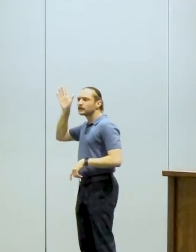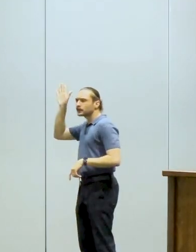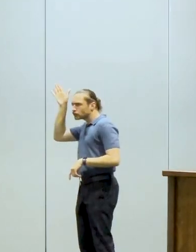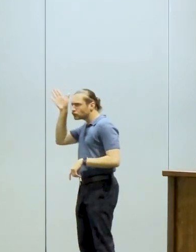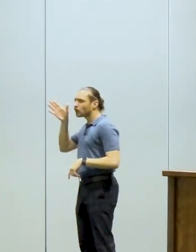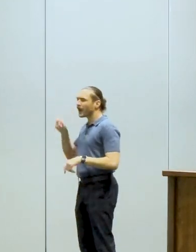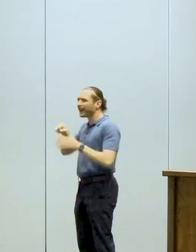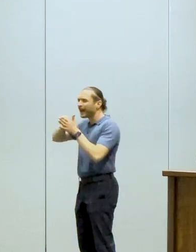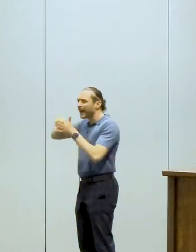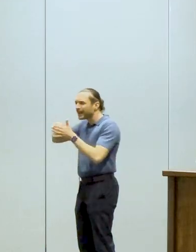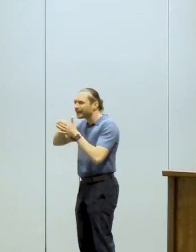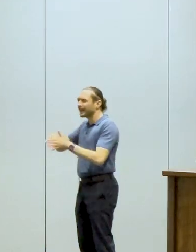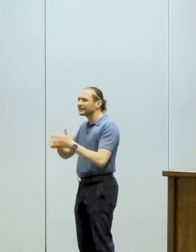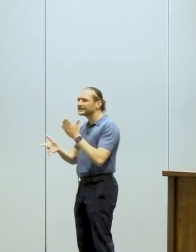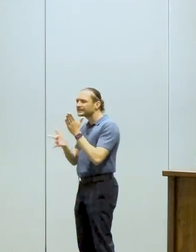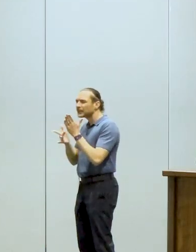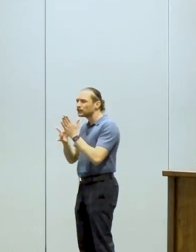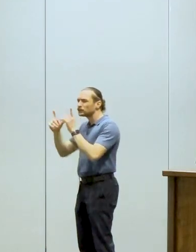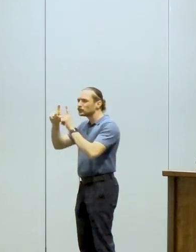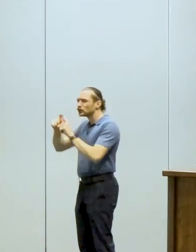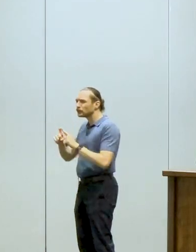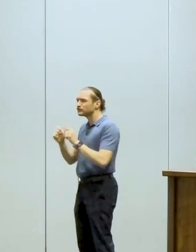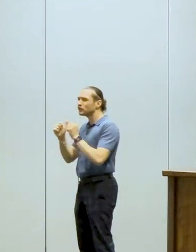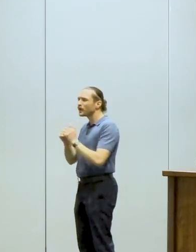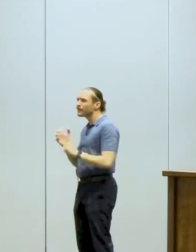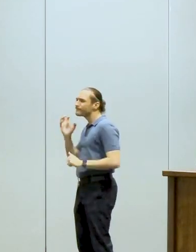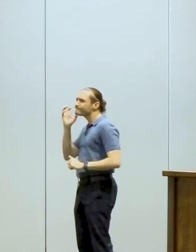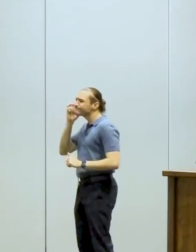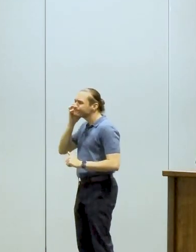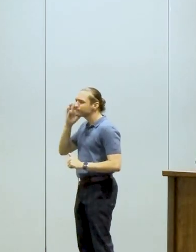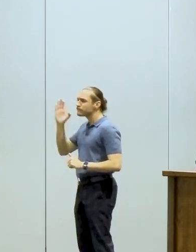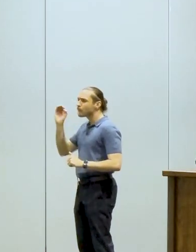technical terms in bold, or a student could also say,